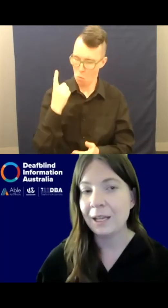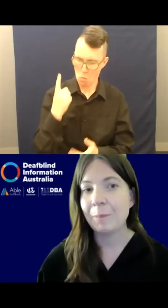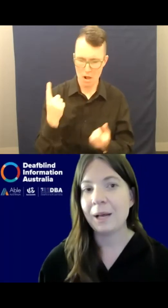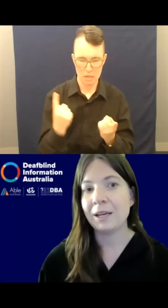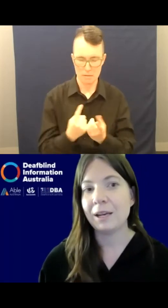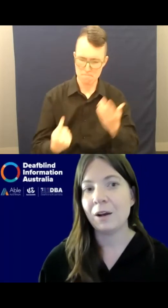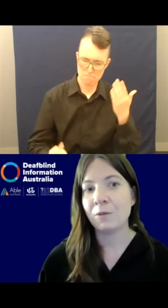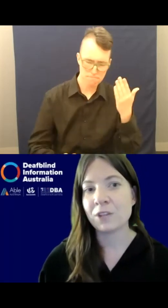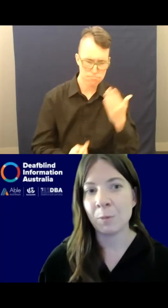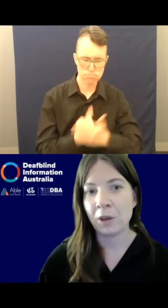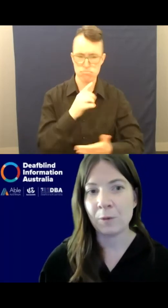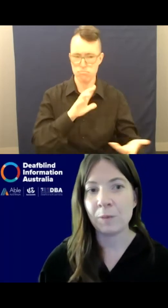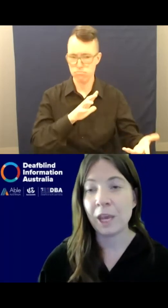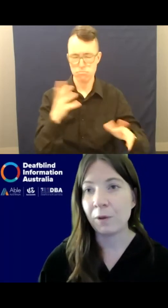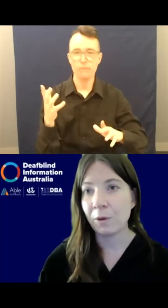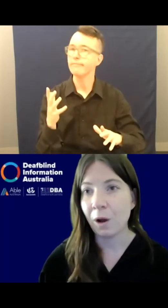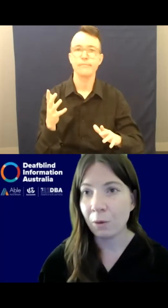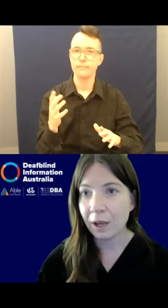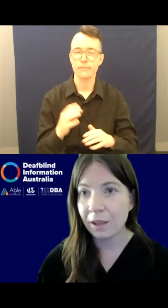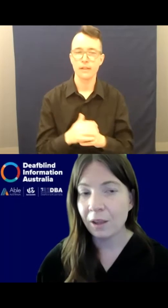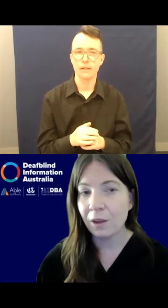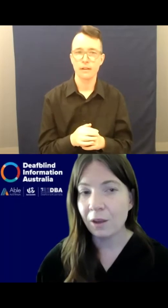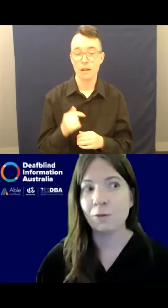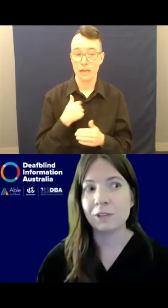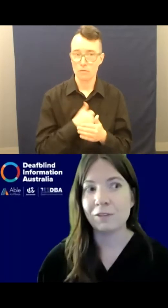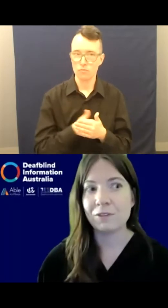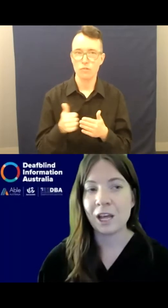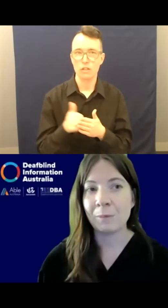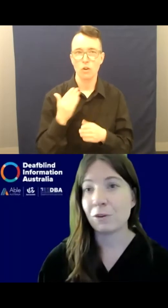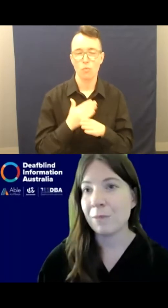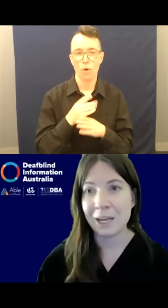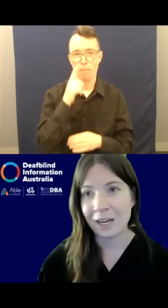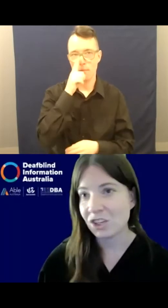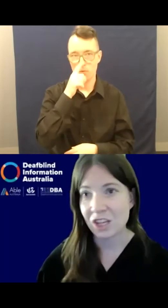but often I'm working with people who are older who have lived through many, many changes in